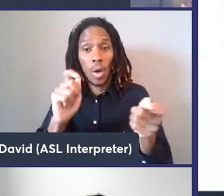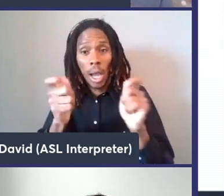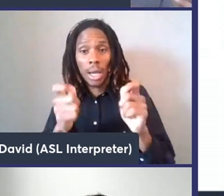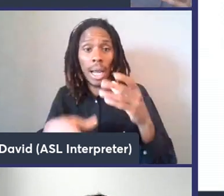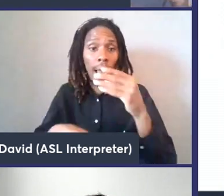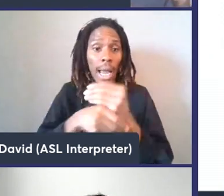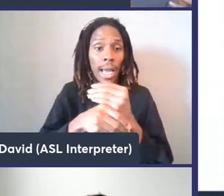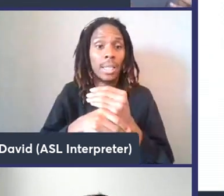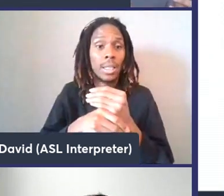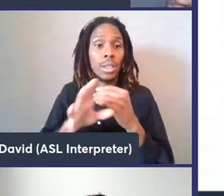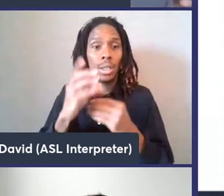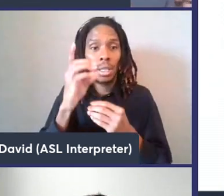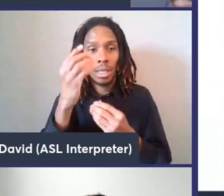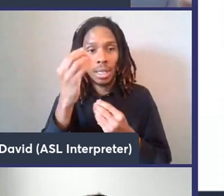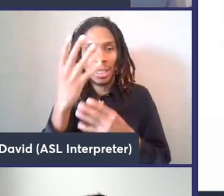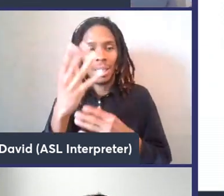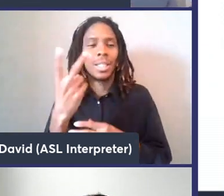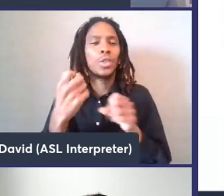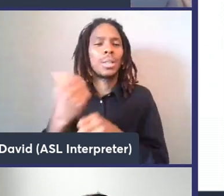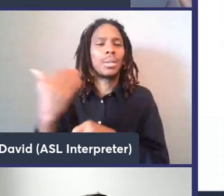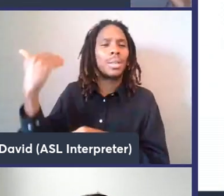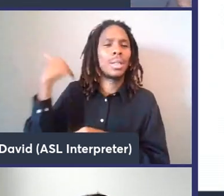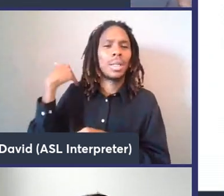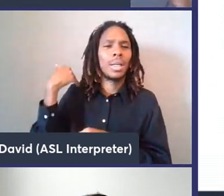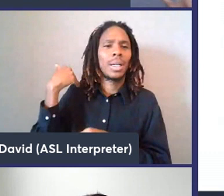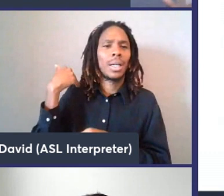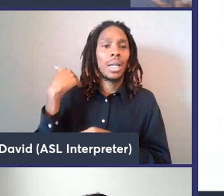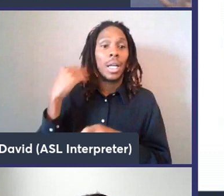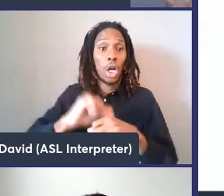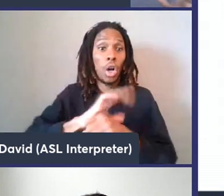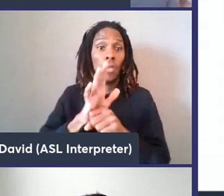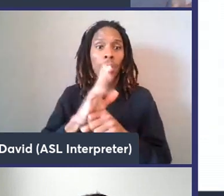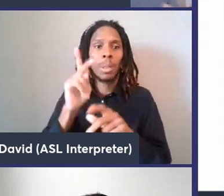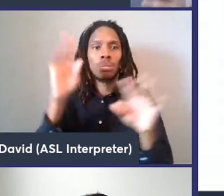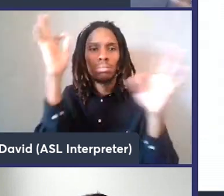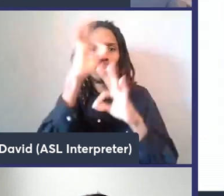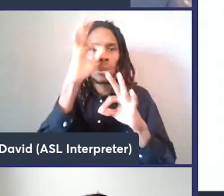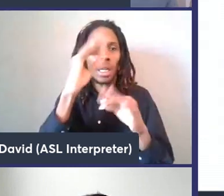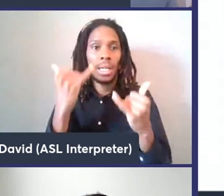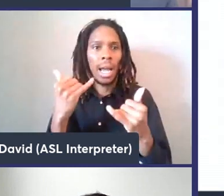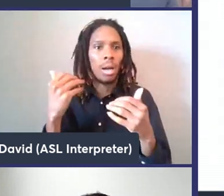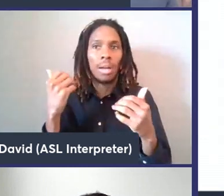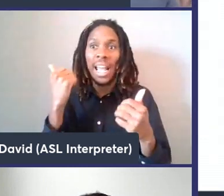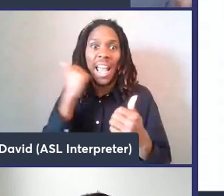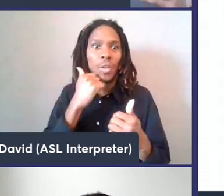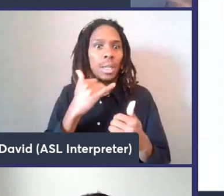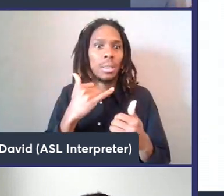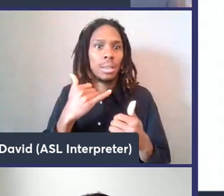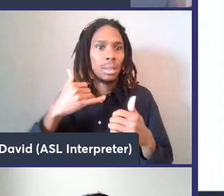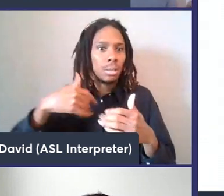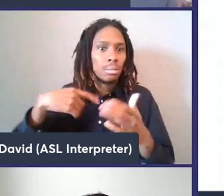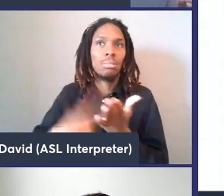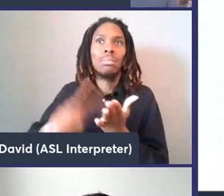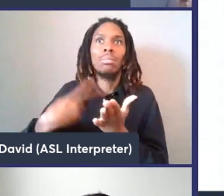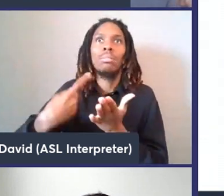coronavirus wasn't a, wasn't known to everyone, but the last few years, we have been talking as if it's in our vocabulary,